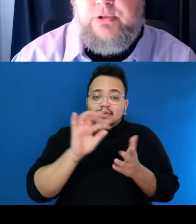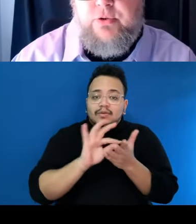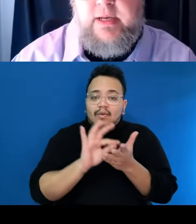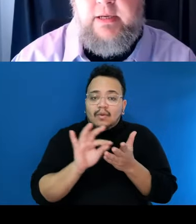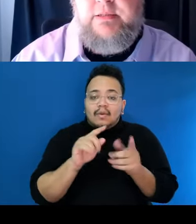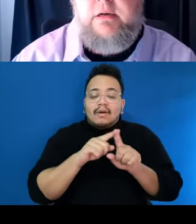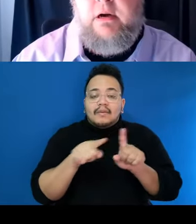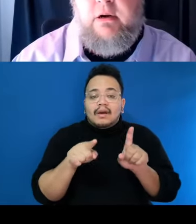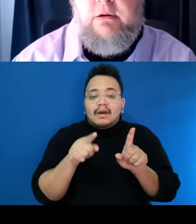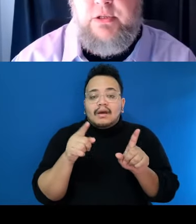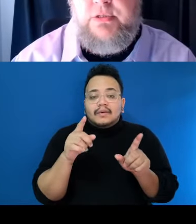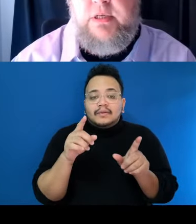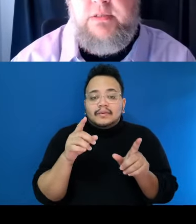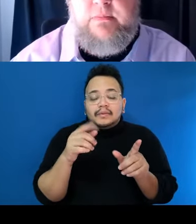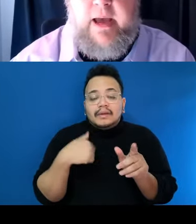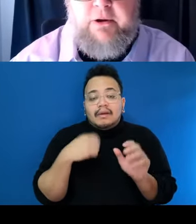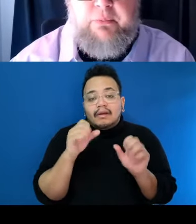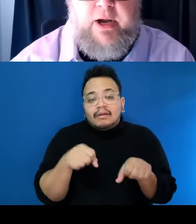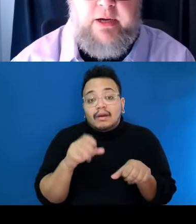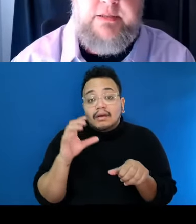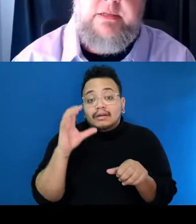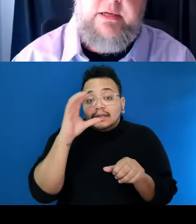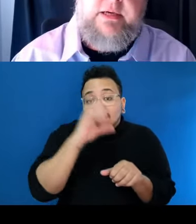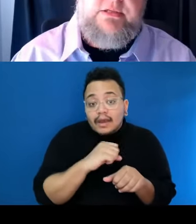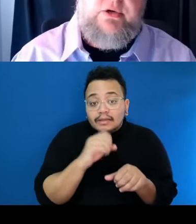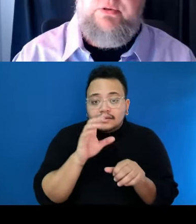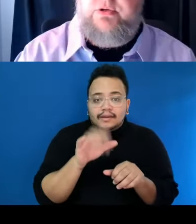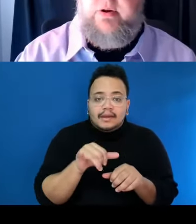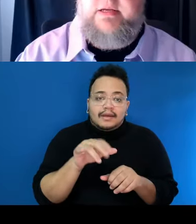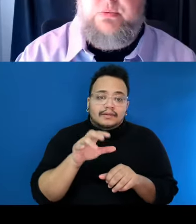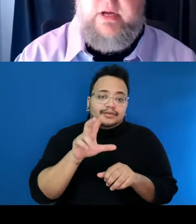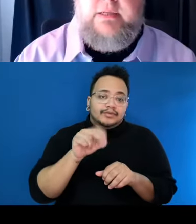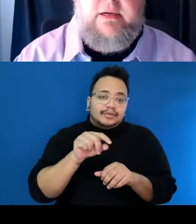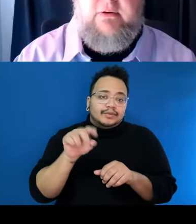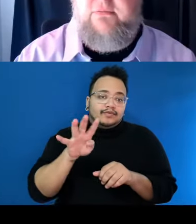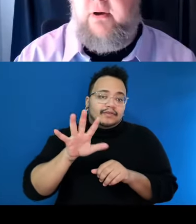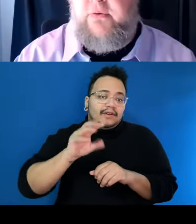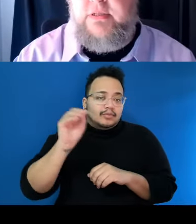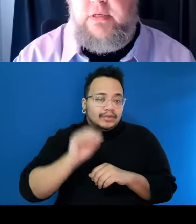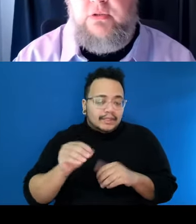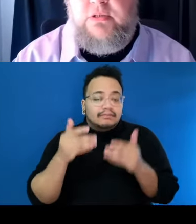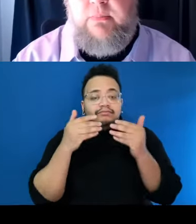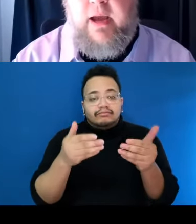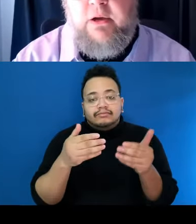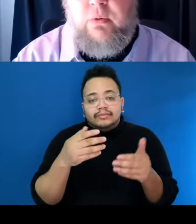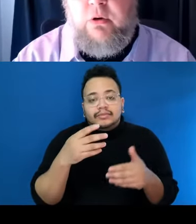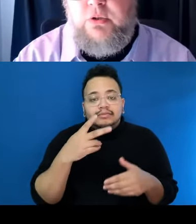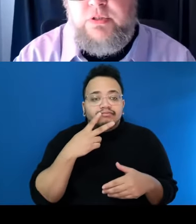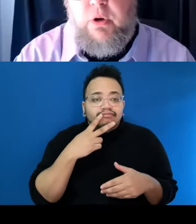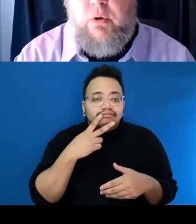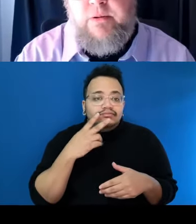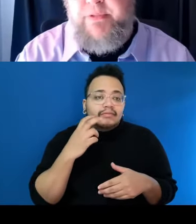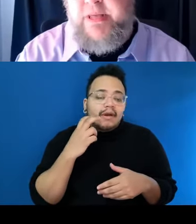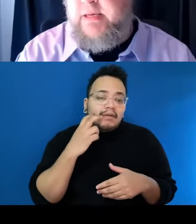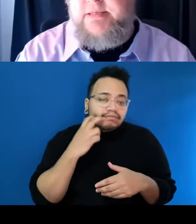who are trans are using tobacco products. So, the trans rate of folks that use tobacco or who smoke